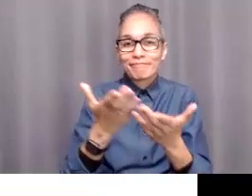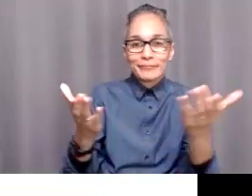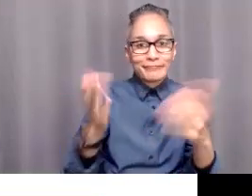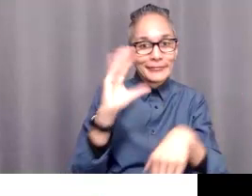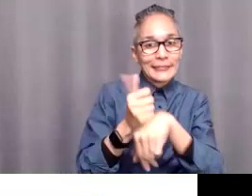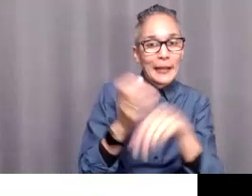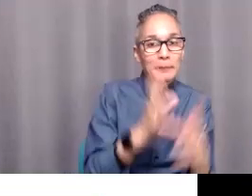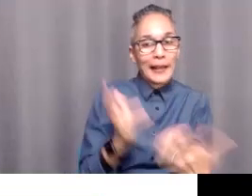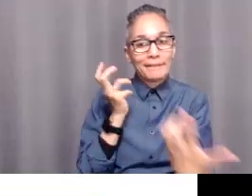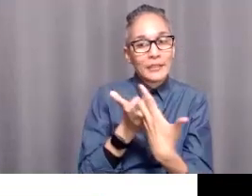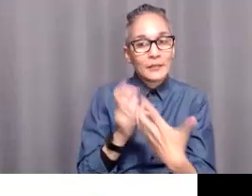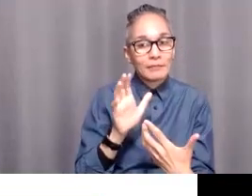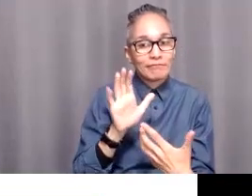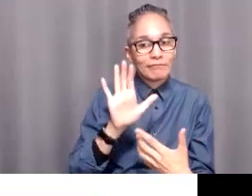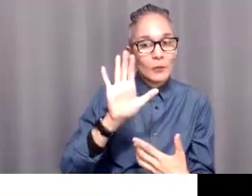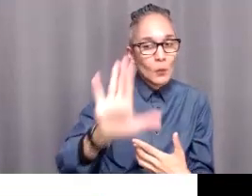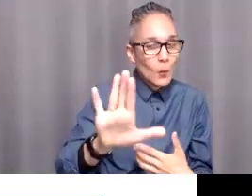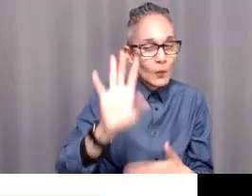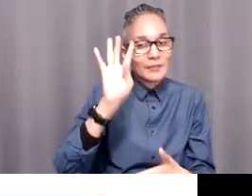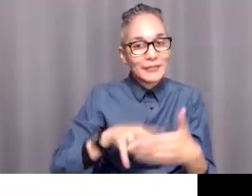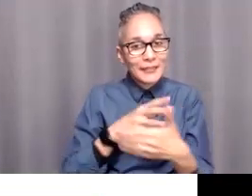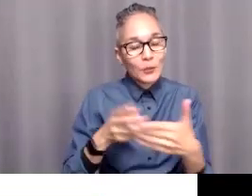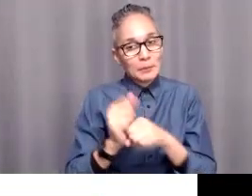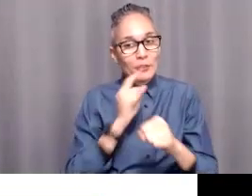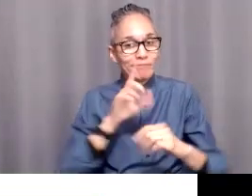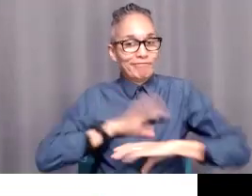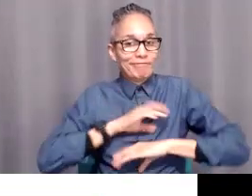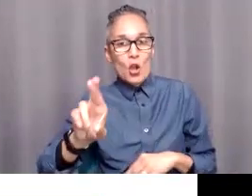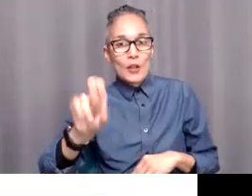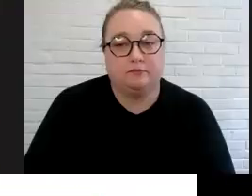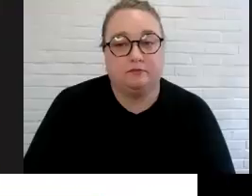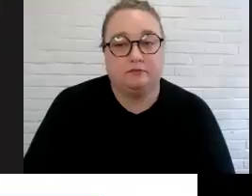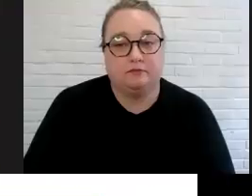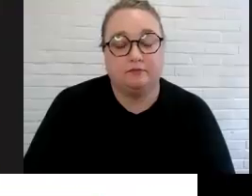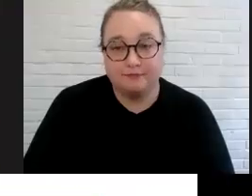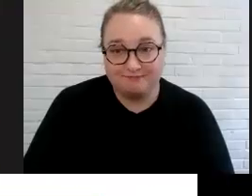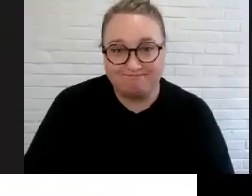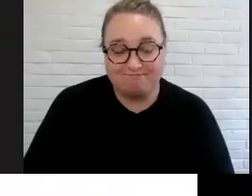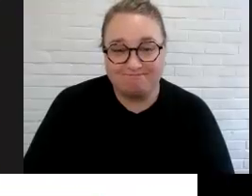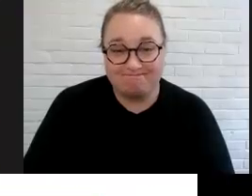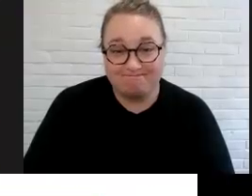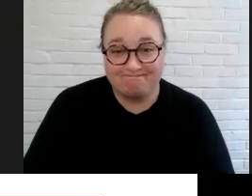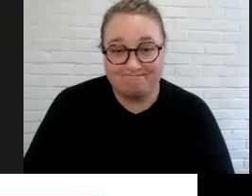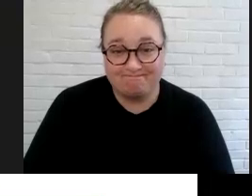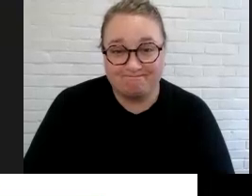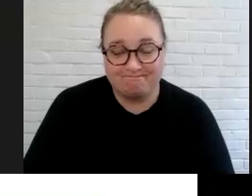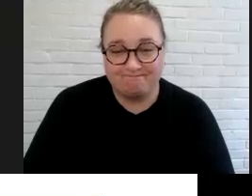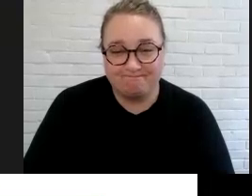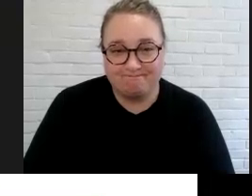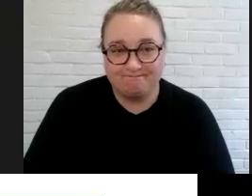that works for yourself to make sure that there's RSI in your courses. The other thing, I found a couple other templates here